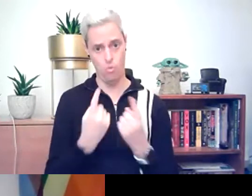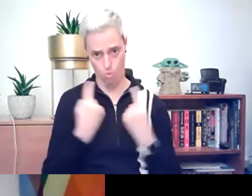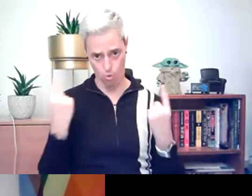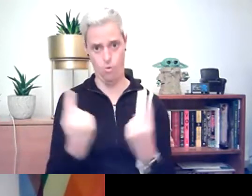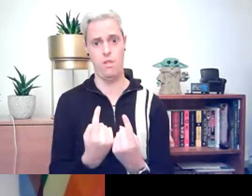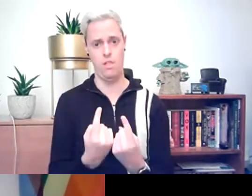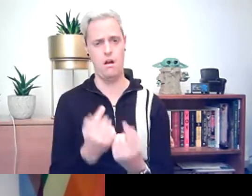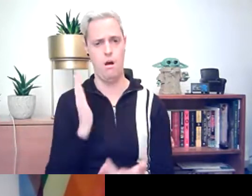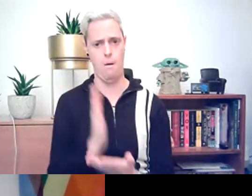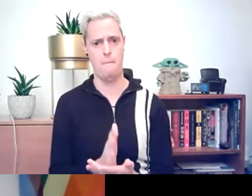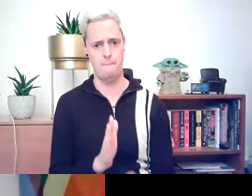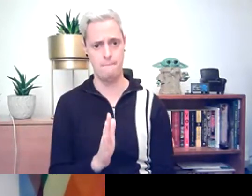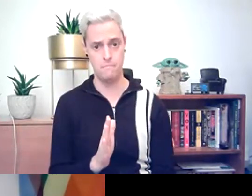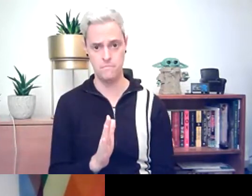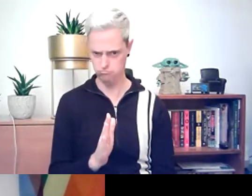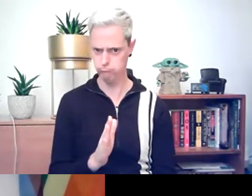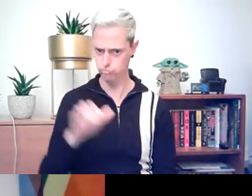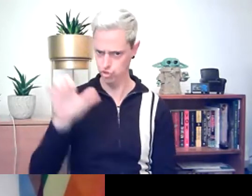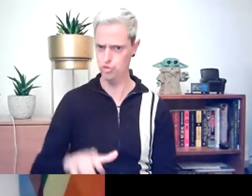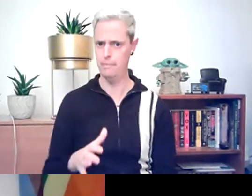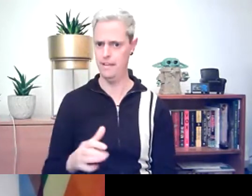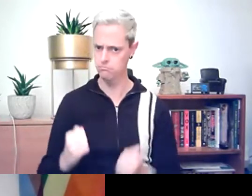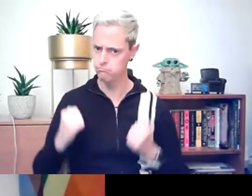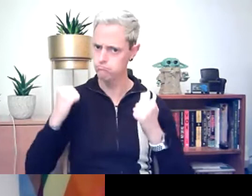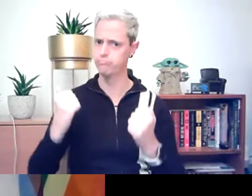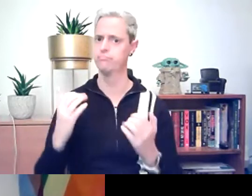and rightly should be. 18:23:23 I guess one thing I would say is